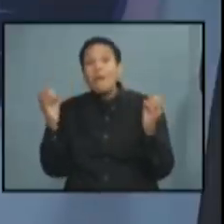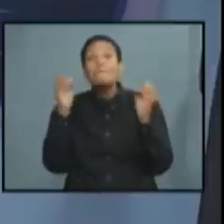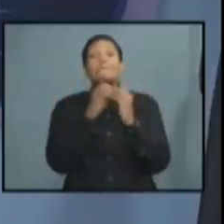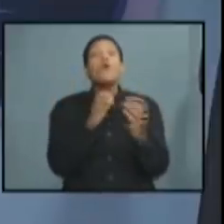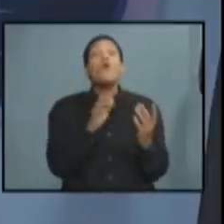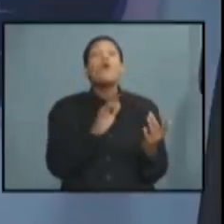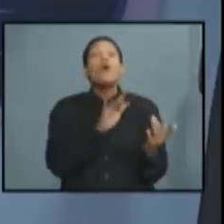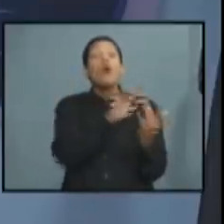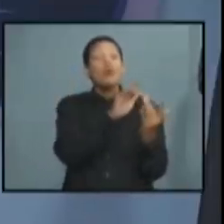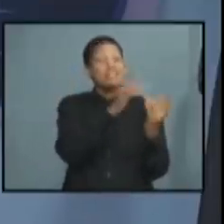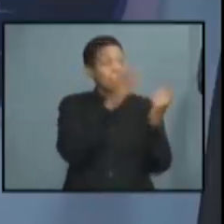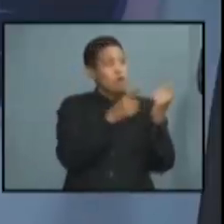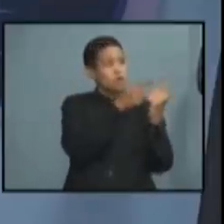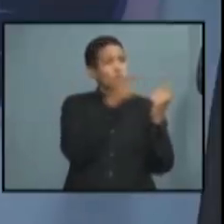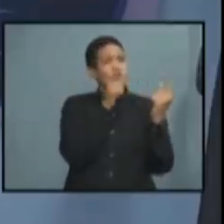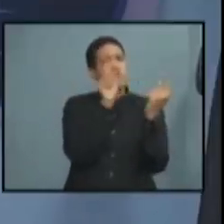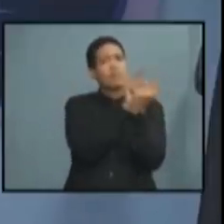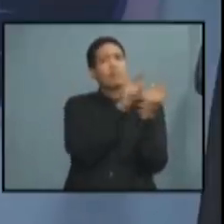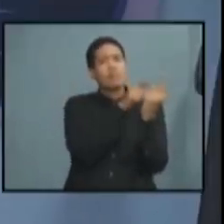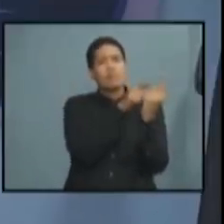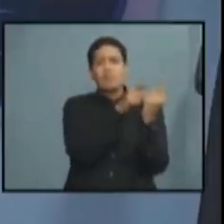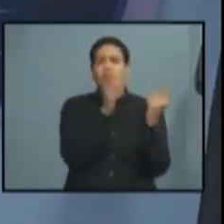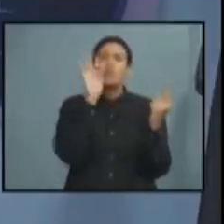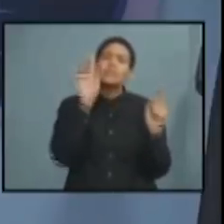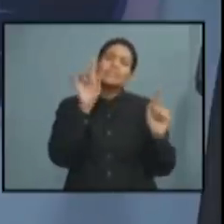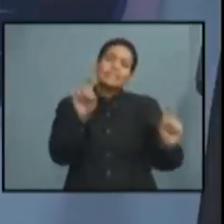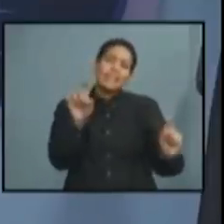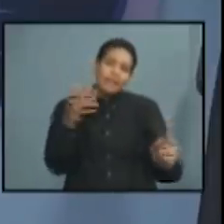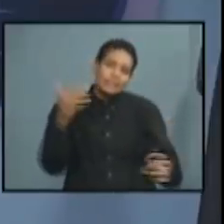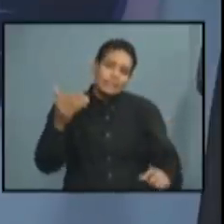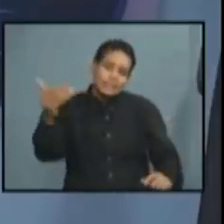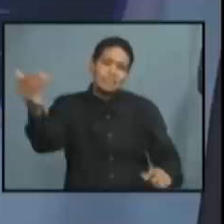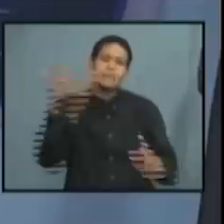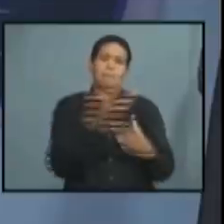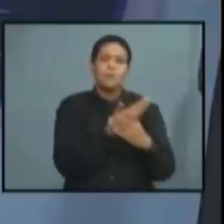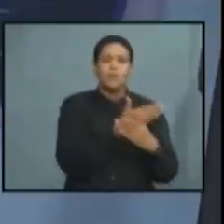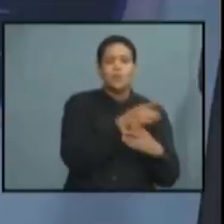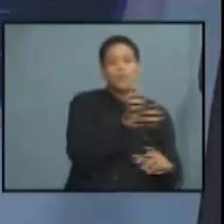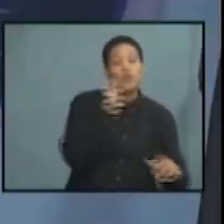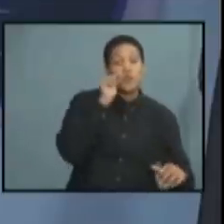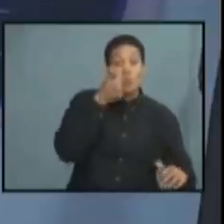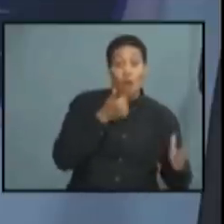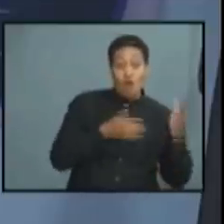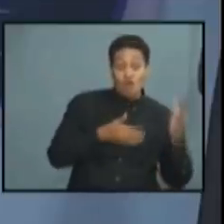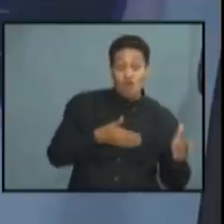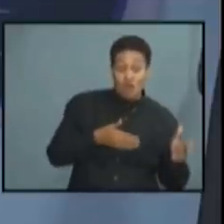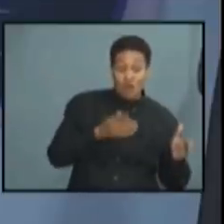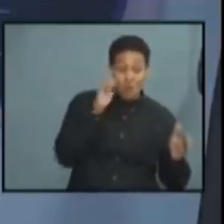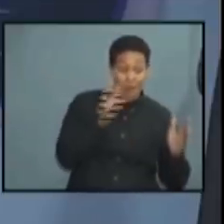that person will will be tested between tomorrow because its sampling has been